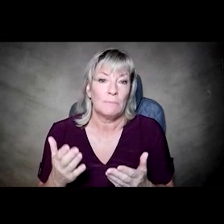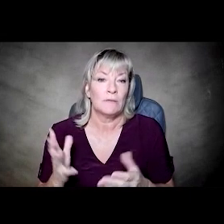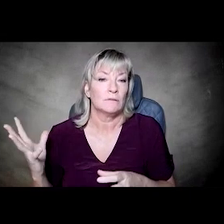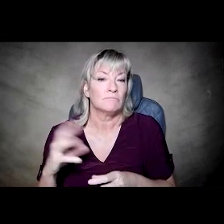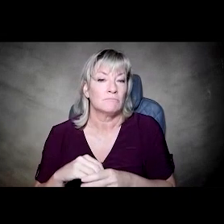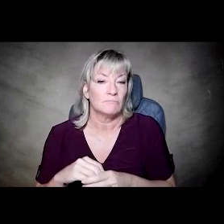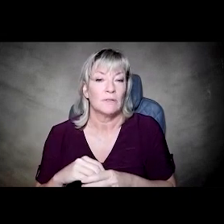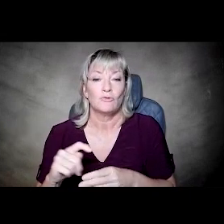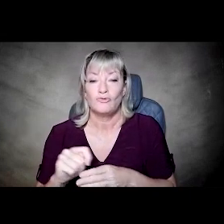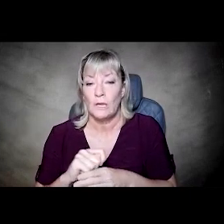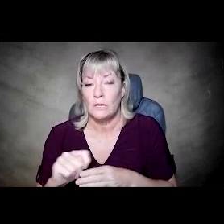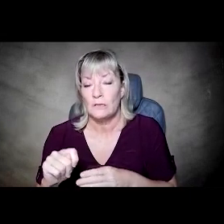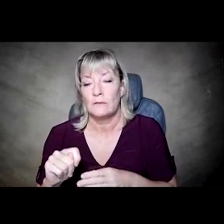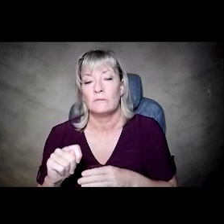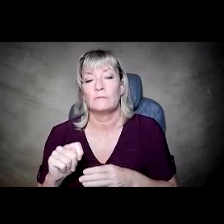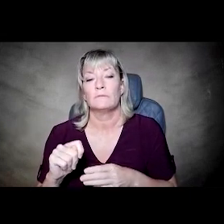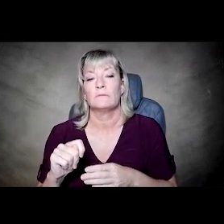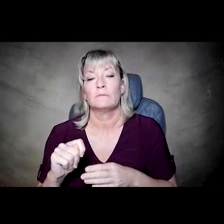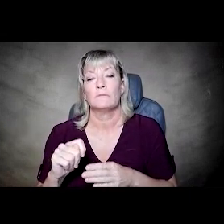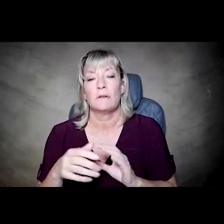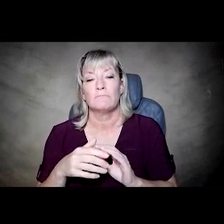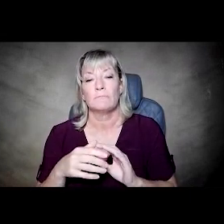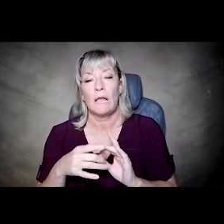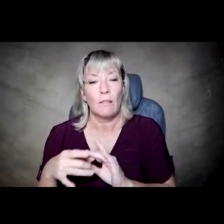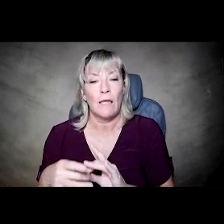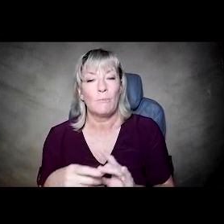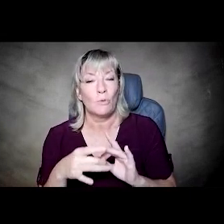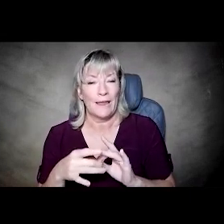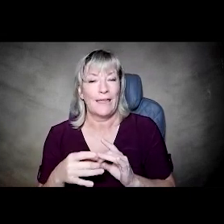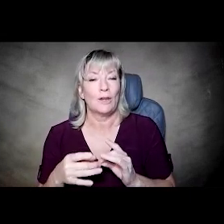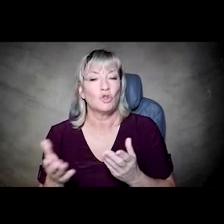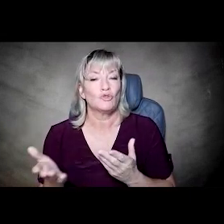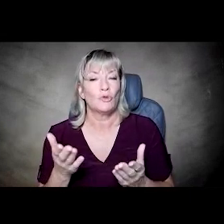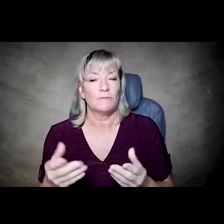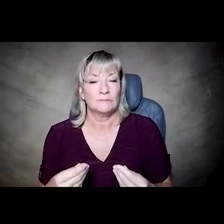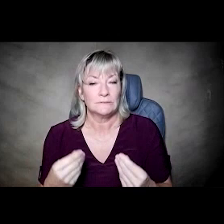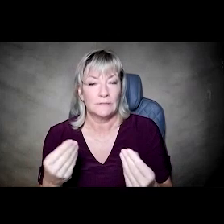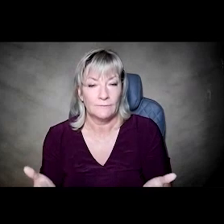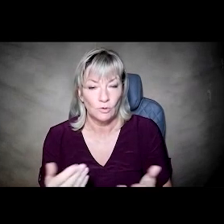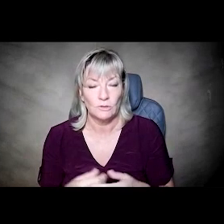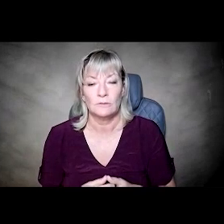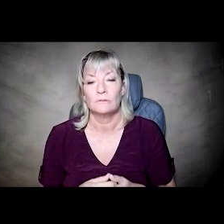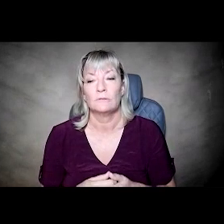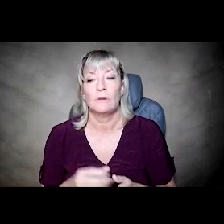training, collaborate on service delivery, or explore resources.